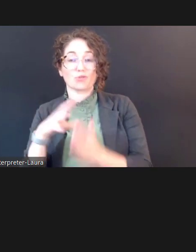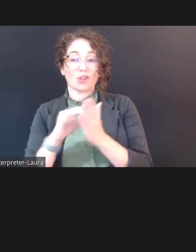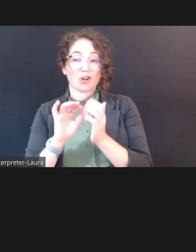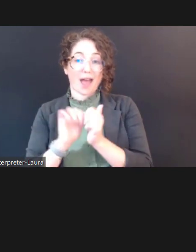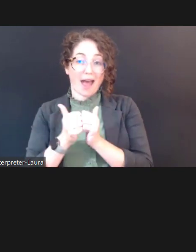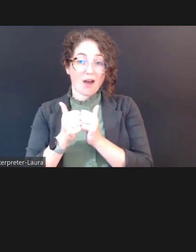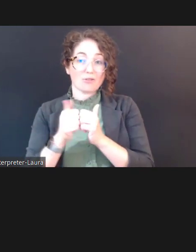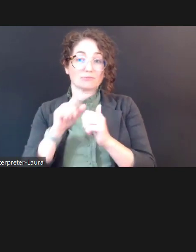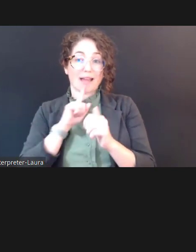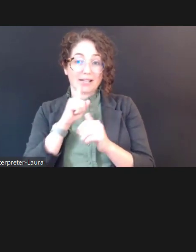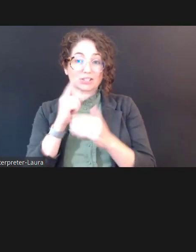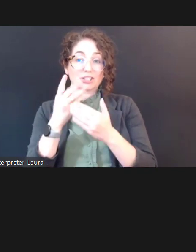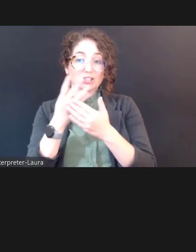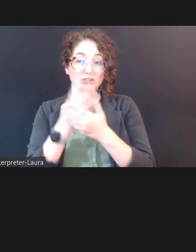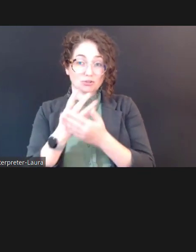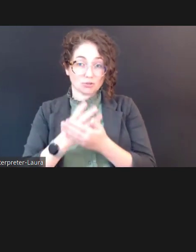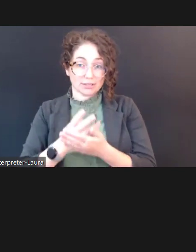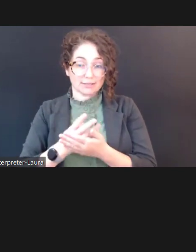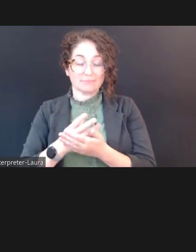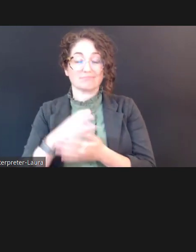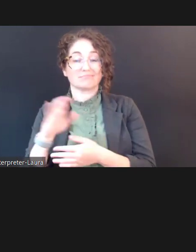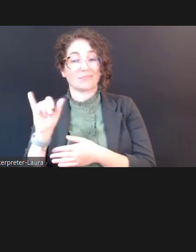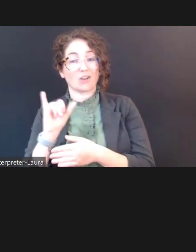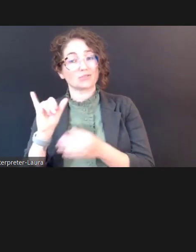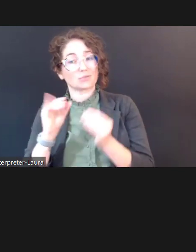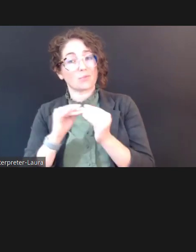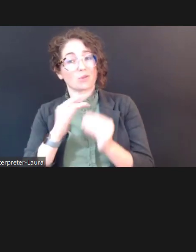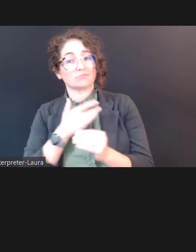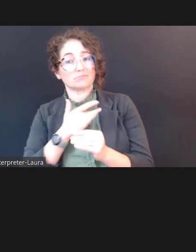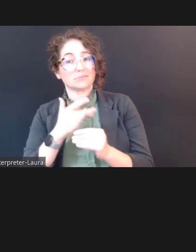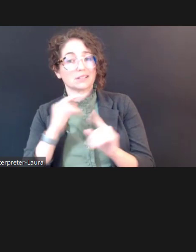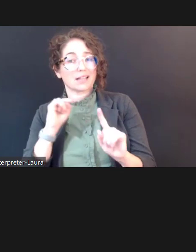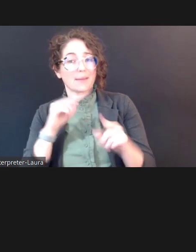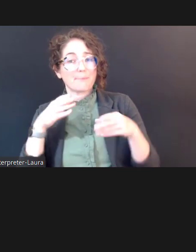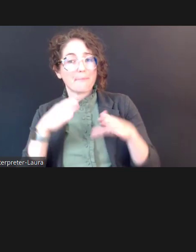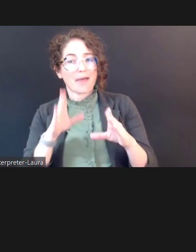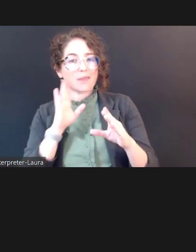going to work across the board with all children in that 3 to 5 age